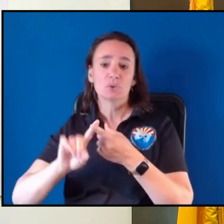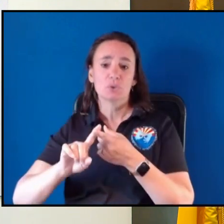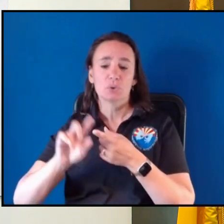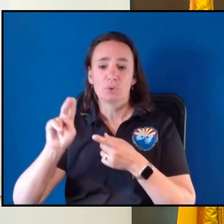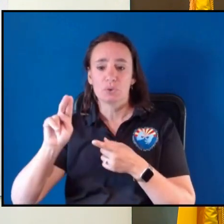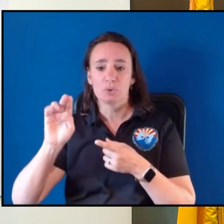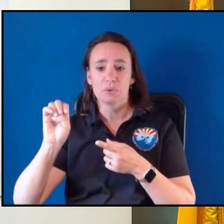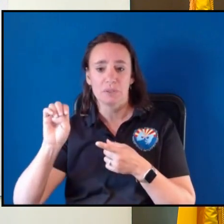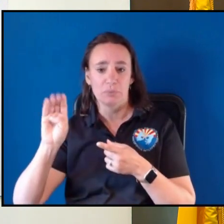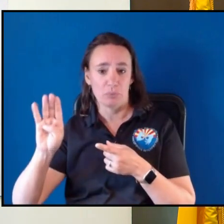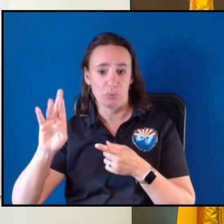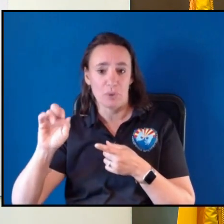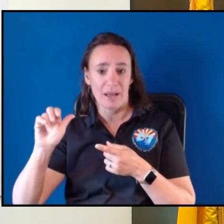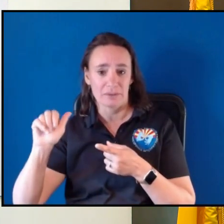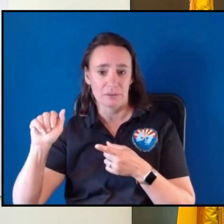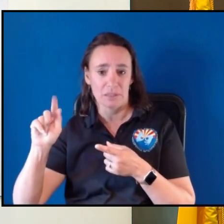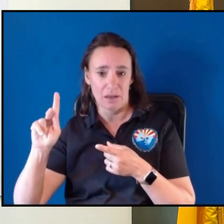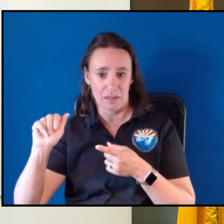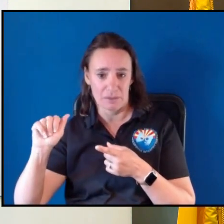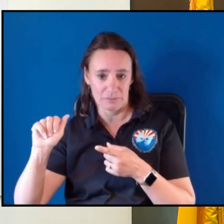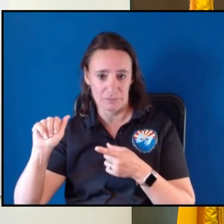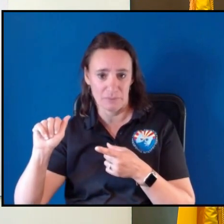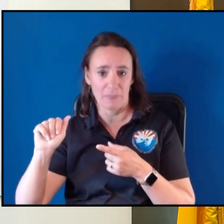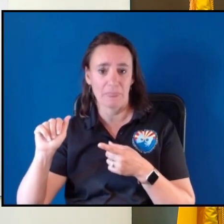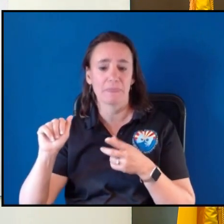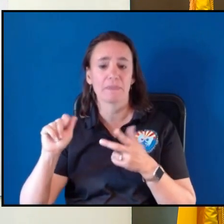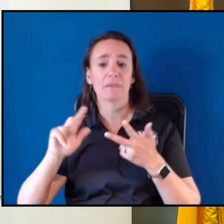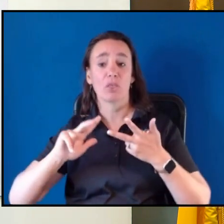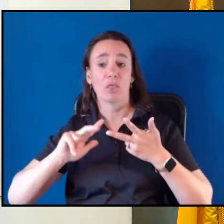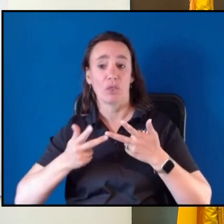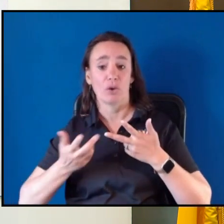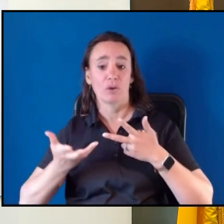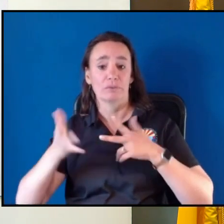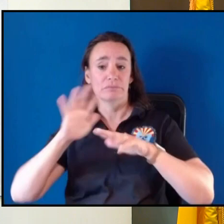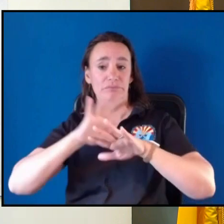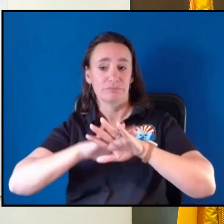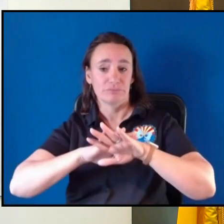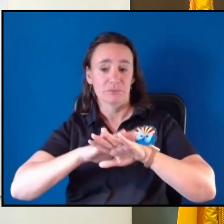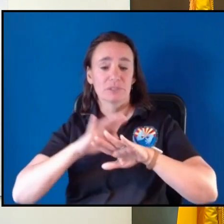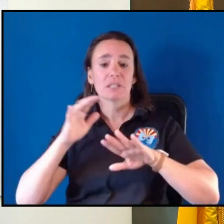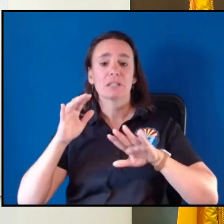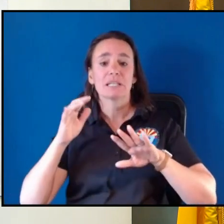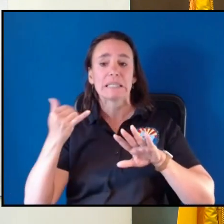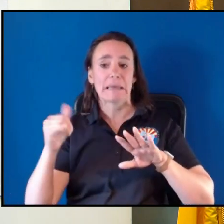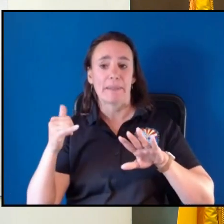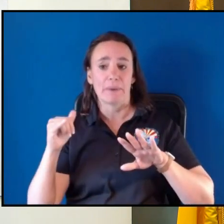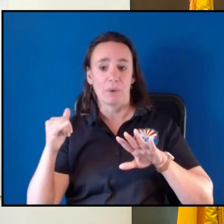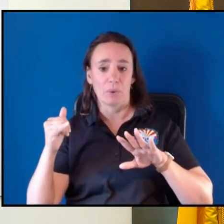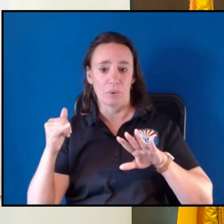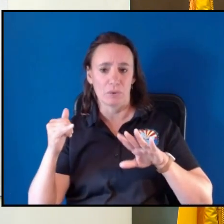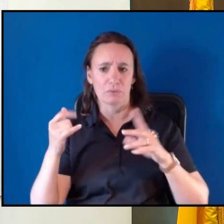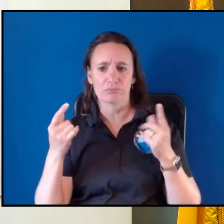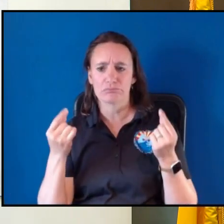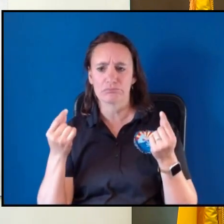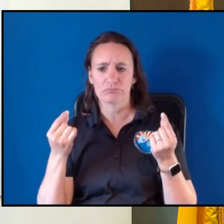another overlay on top of this and these will be yellow lines. These are streamlines. That's what we call them and they show